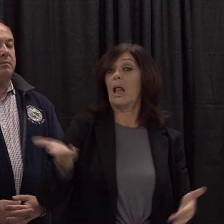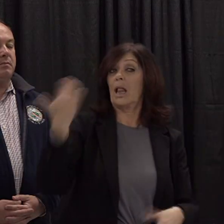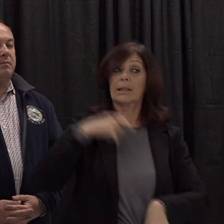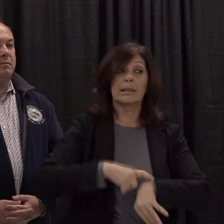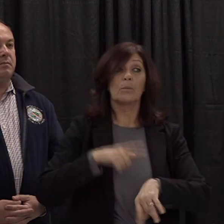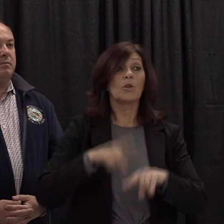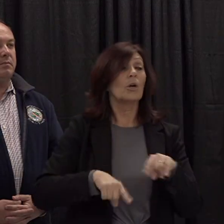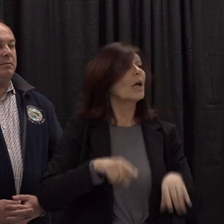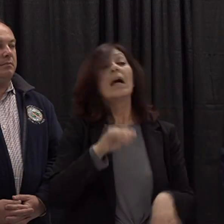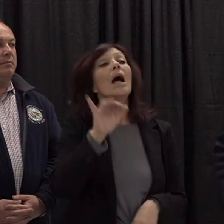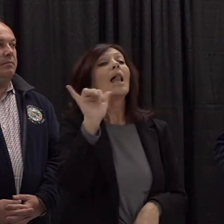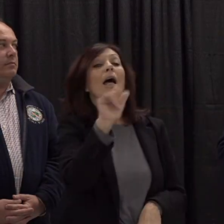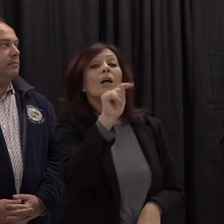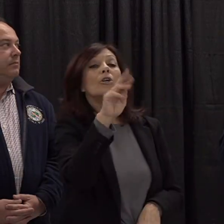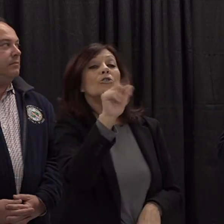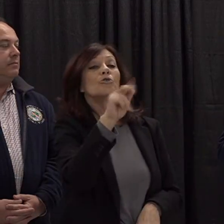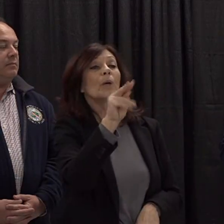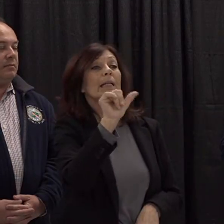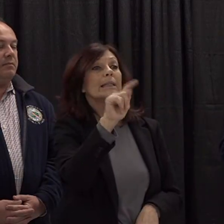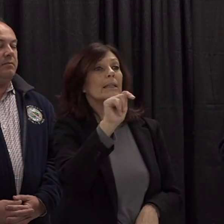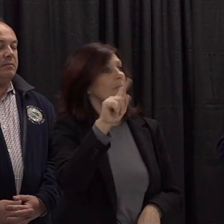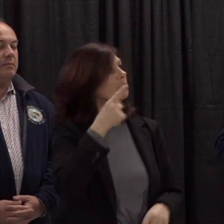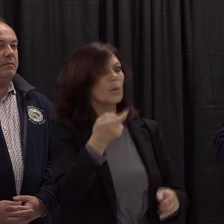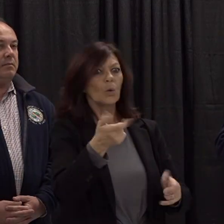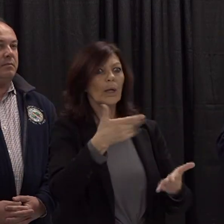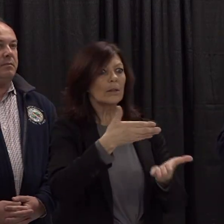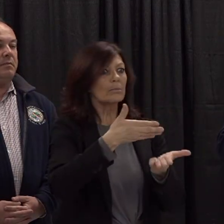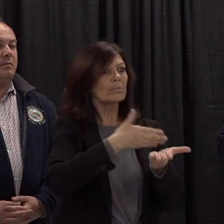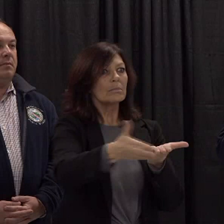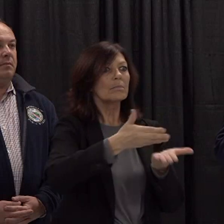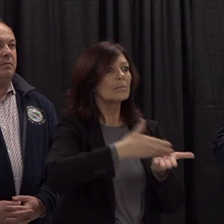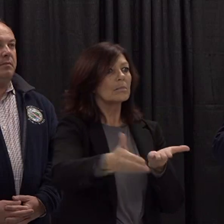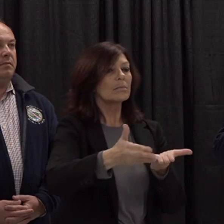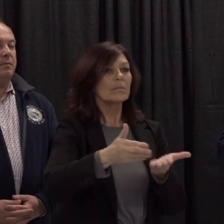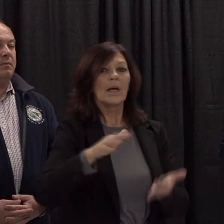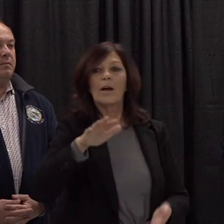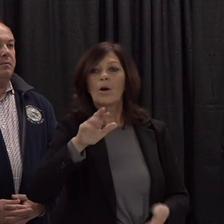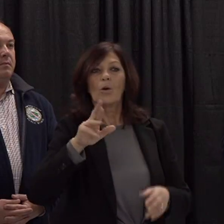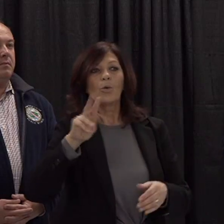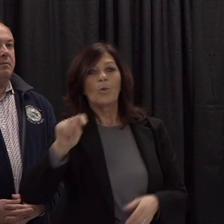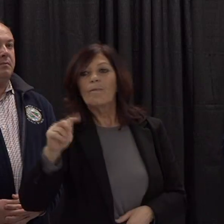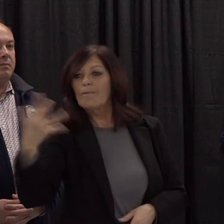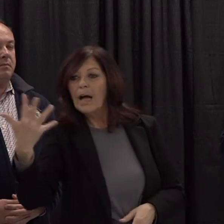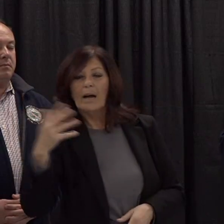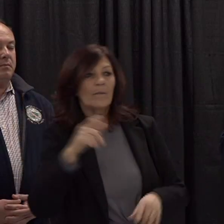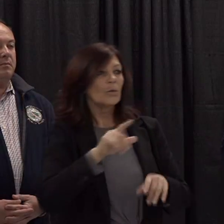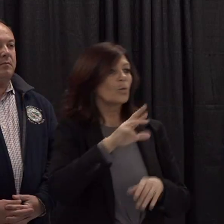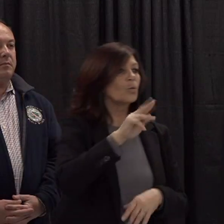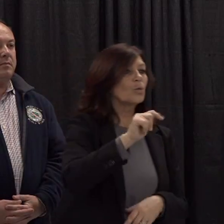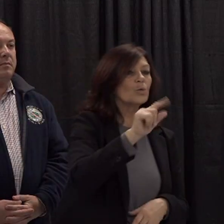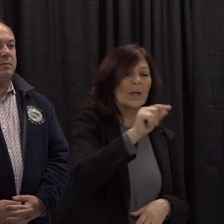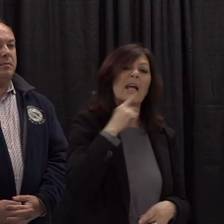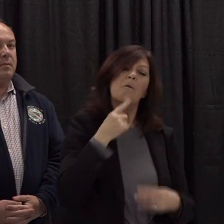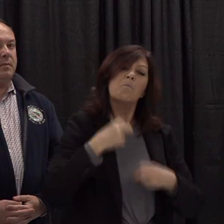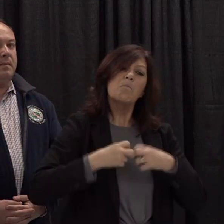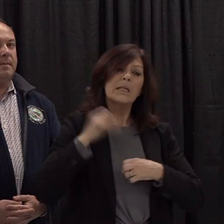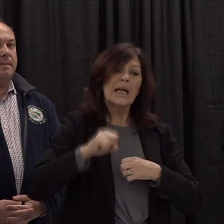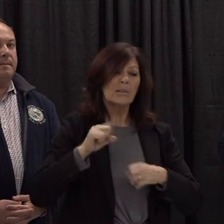like transit Rd that that went very quickly. Even Route 5 and Route 20, we've had problems with them, but we've generally been able to keep them open.